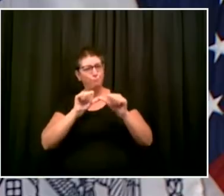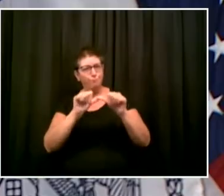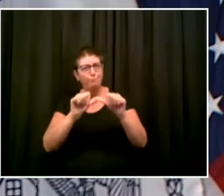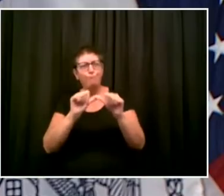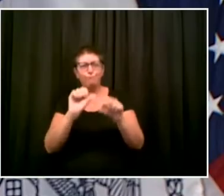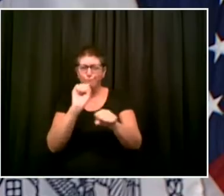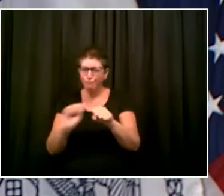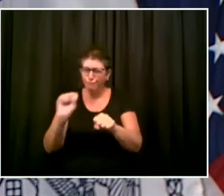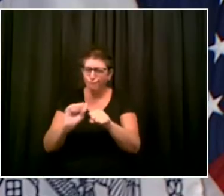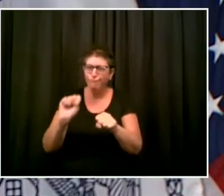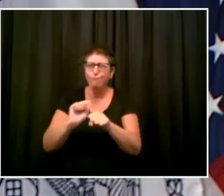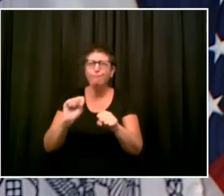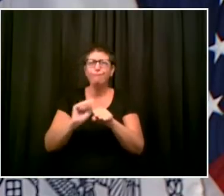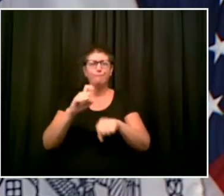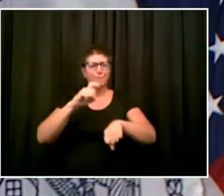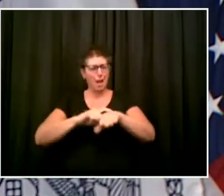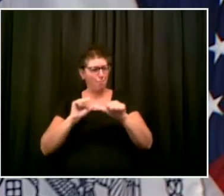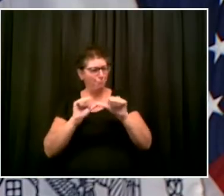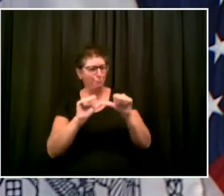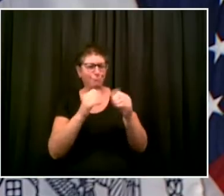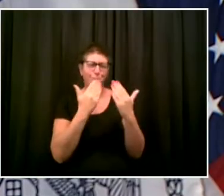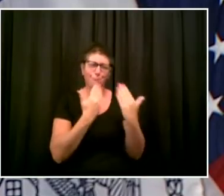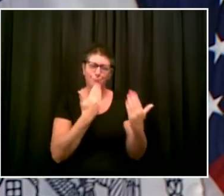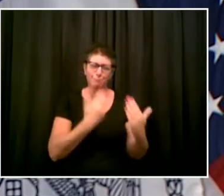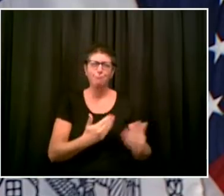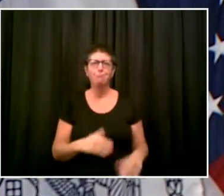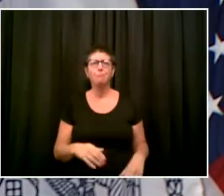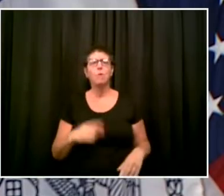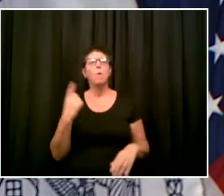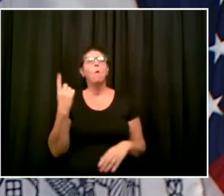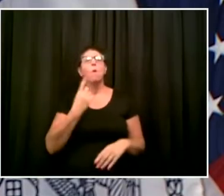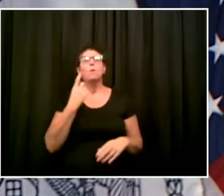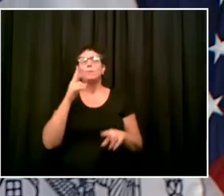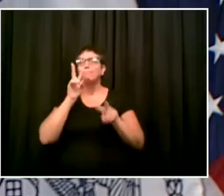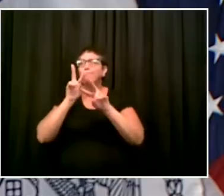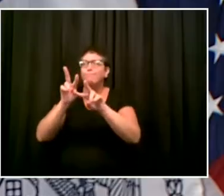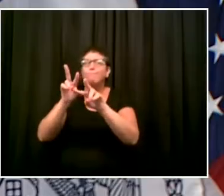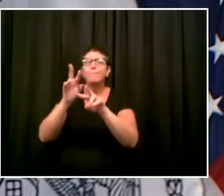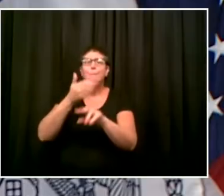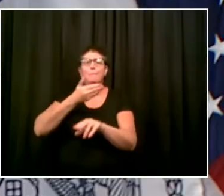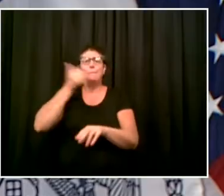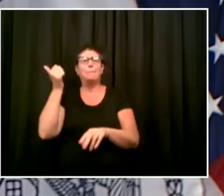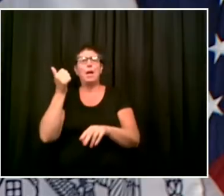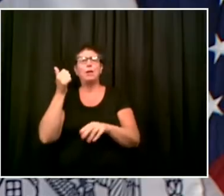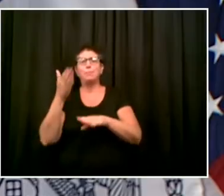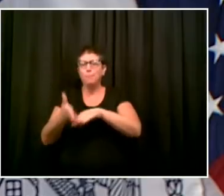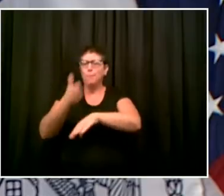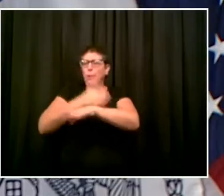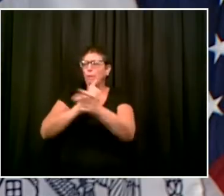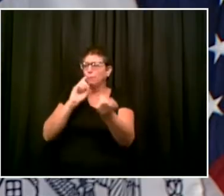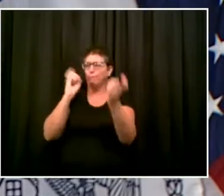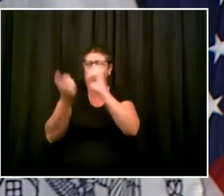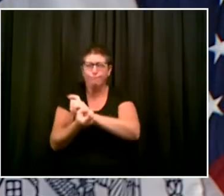I APPRECIATE THE FACT THAT IT HAS BEEN A LONG AND ONGOING EFFORT TO CONTINUE TO ALWAYS LOOK FOR